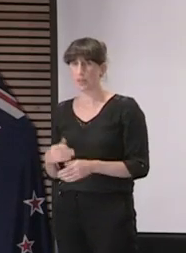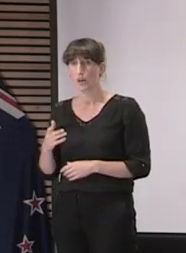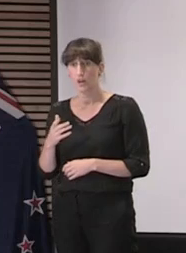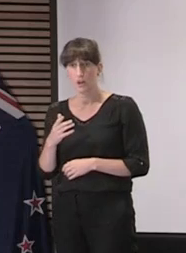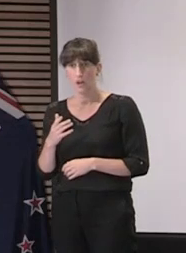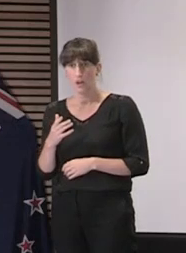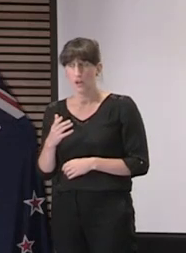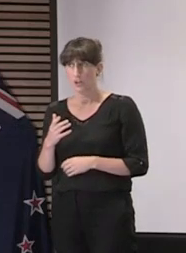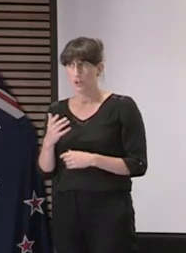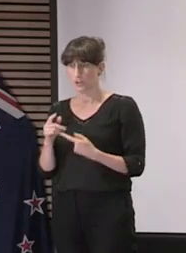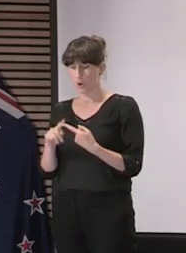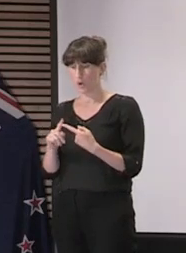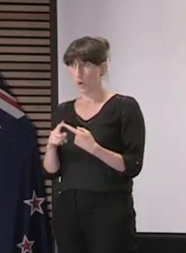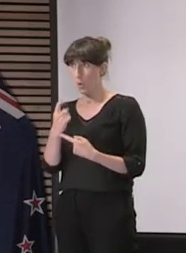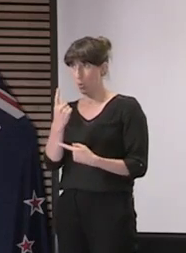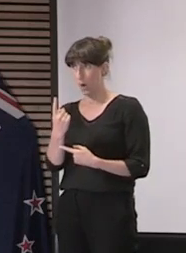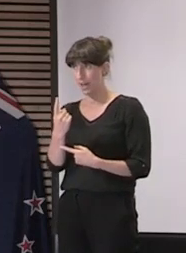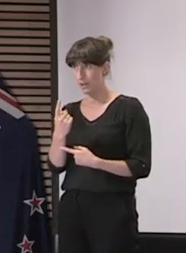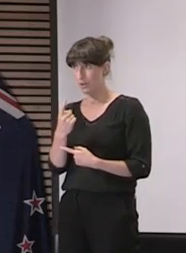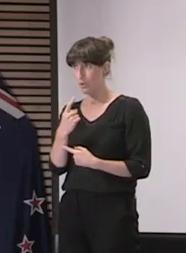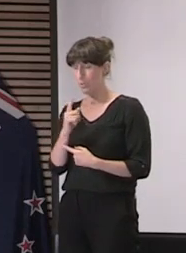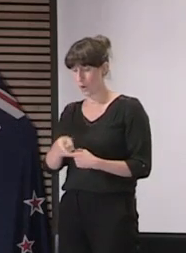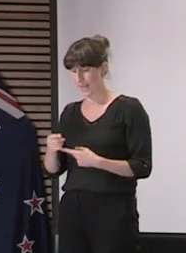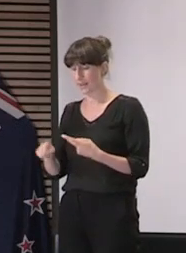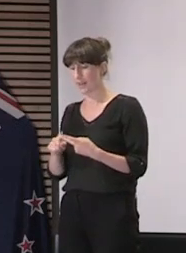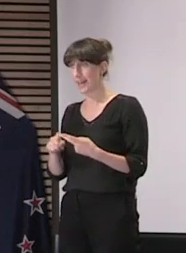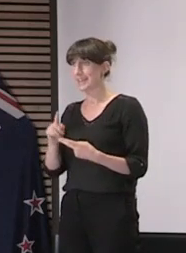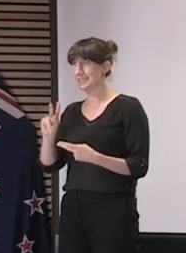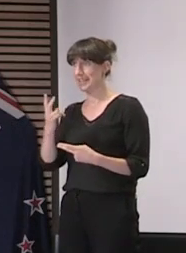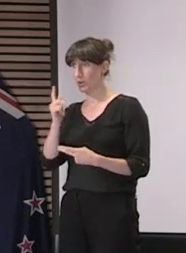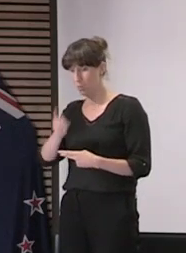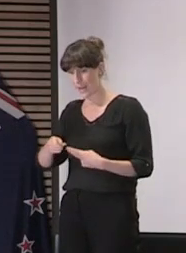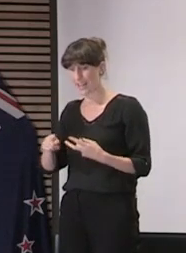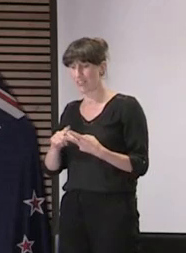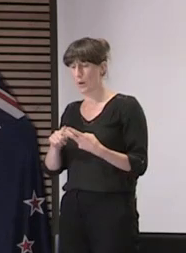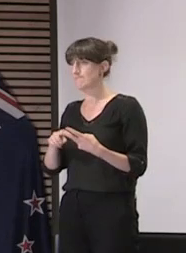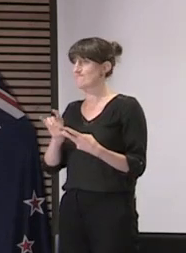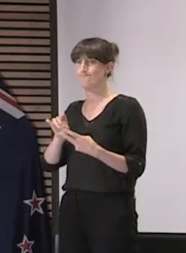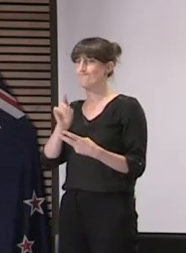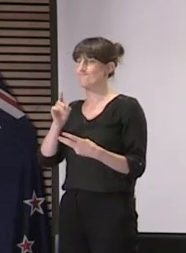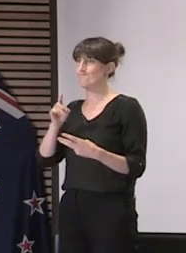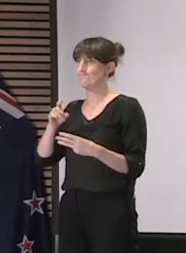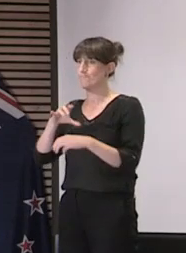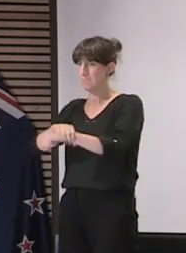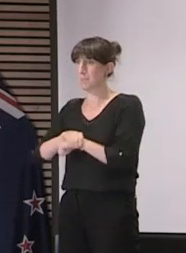each case turns on the situation. REPORTER: There's not a specific play-book to say you're out once, and